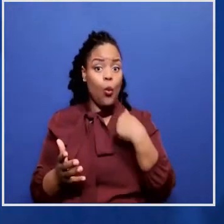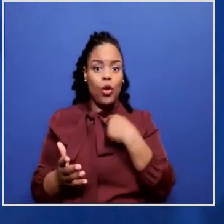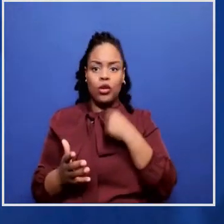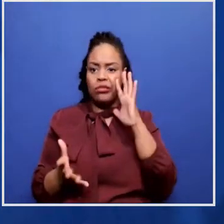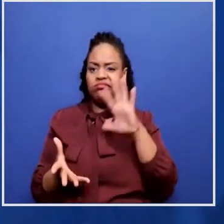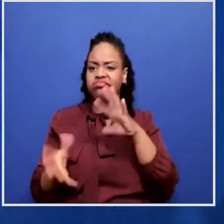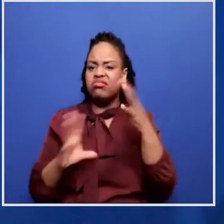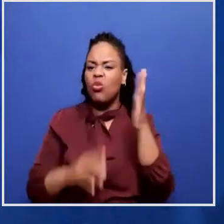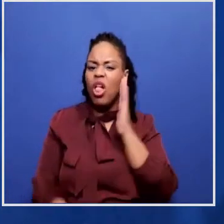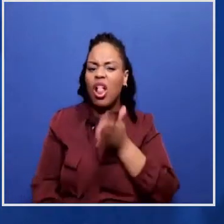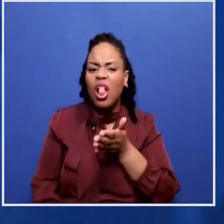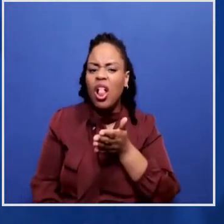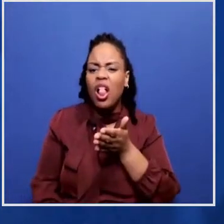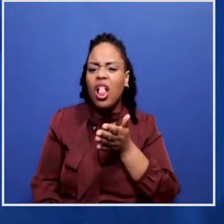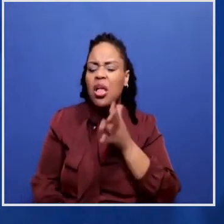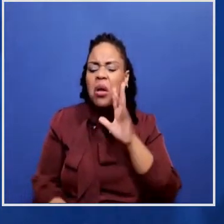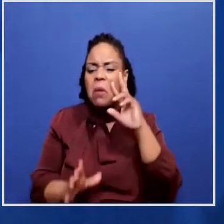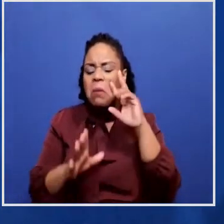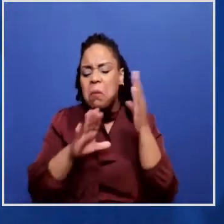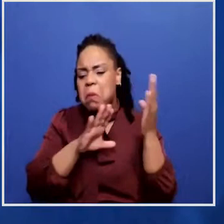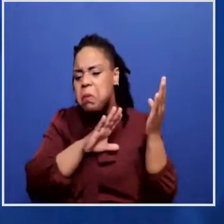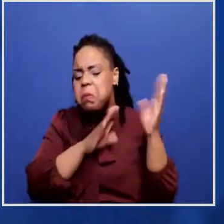FOCUS AND PRIORITIES, WE WOULD BE HEADED TOWARDS A WORLD OF